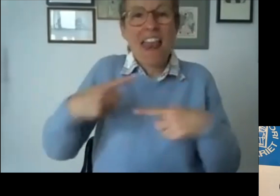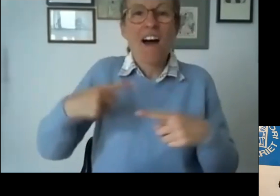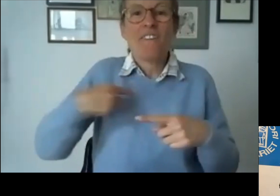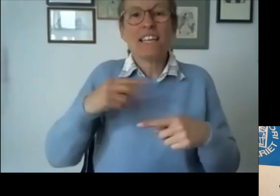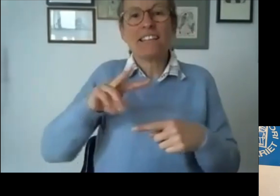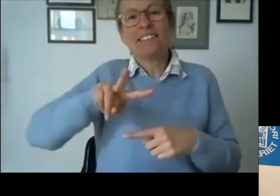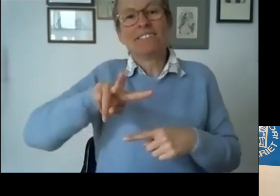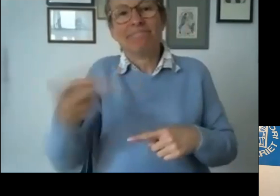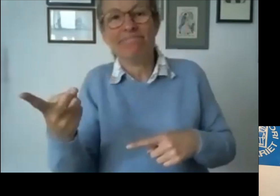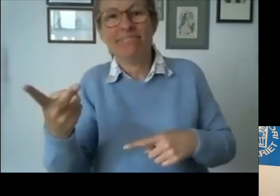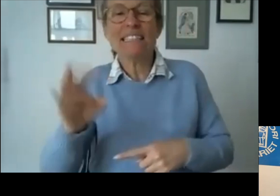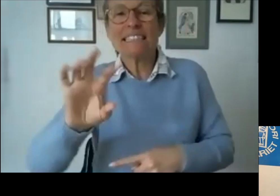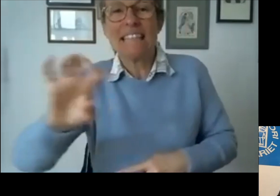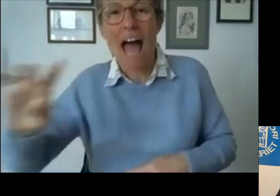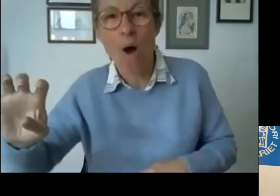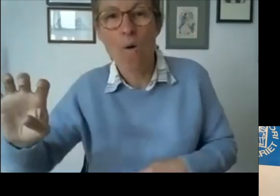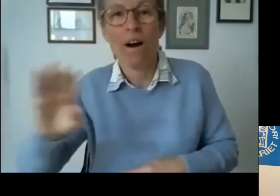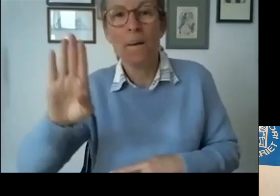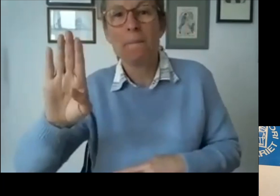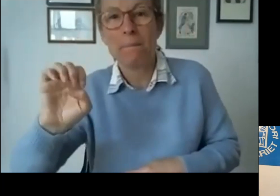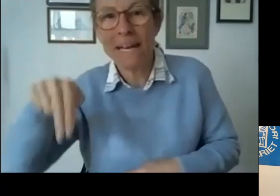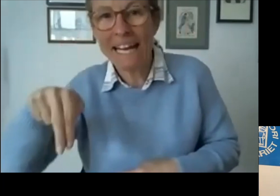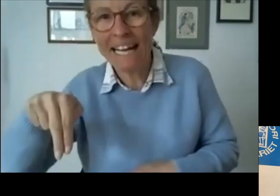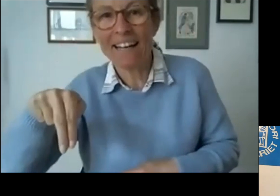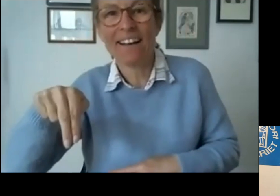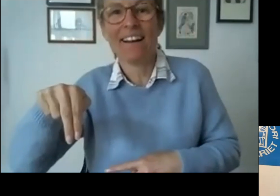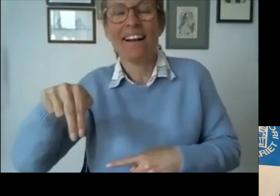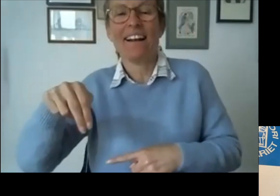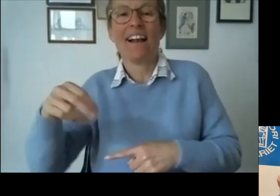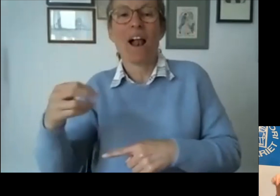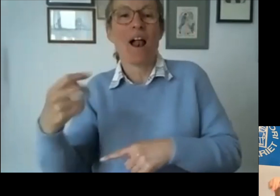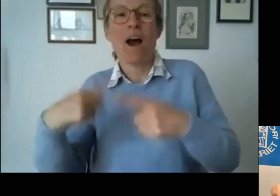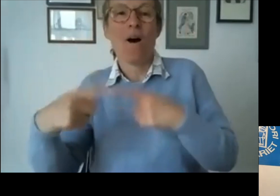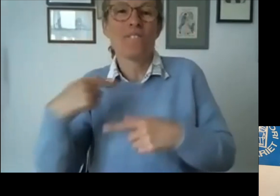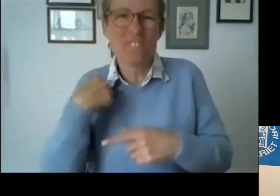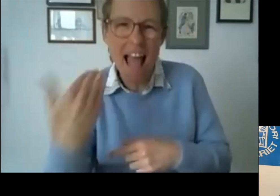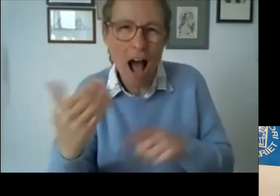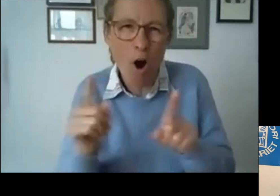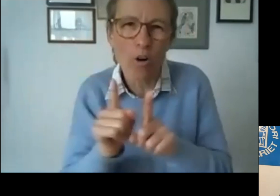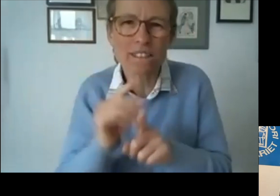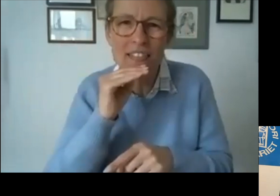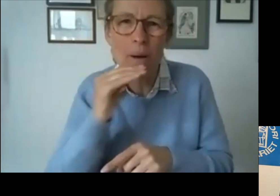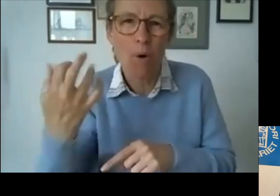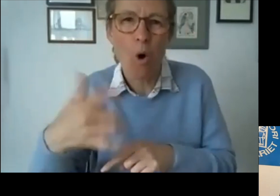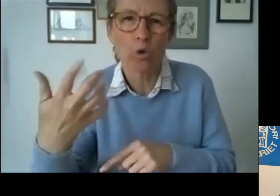up or, you know, you change it entirely and you spell it b-e-n: ben